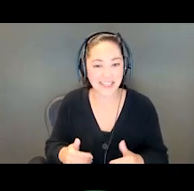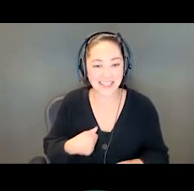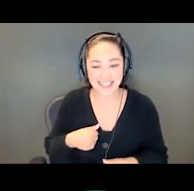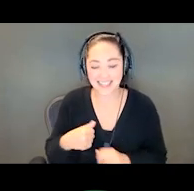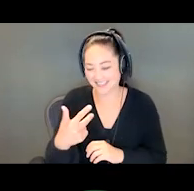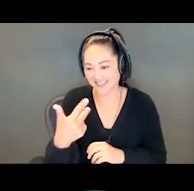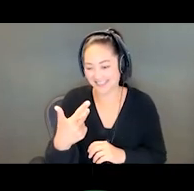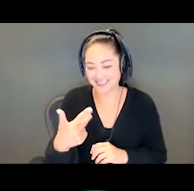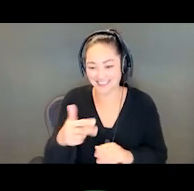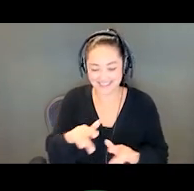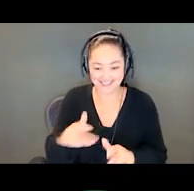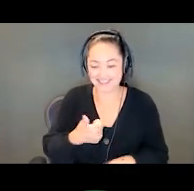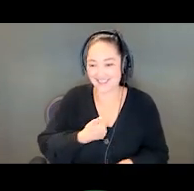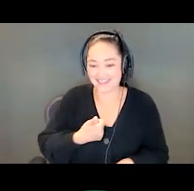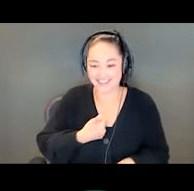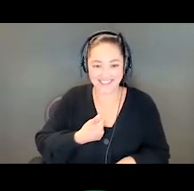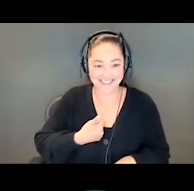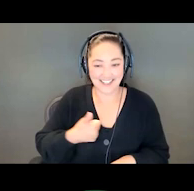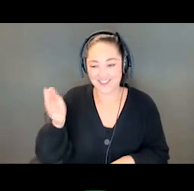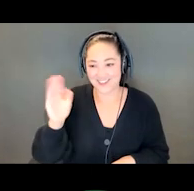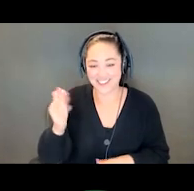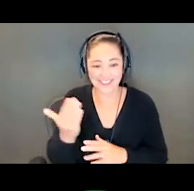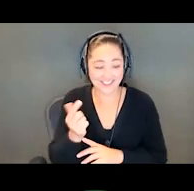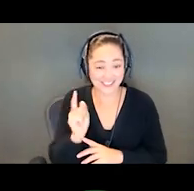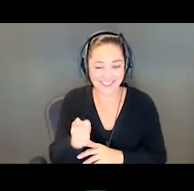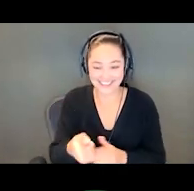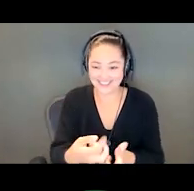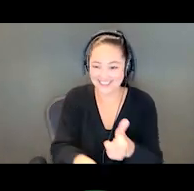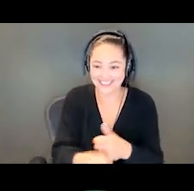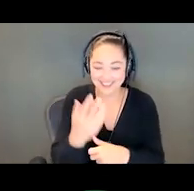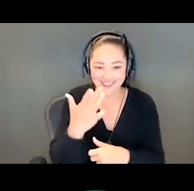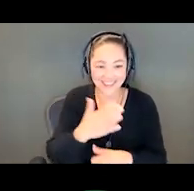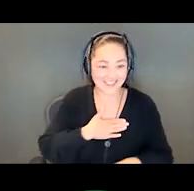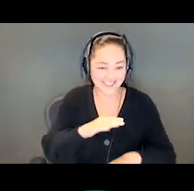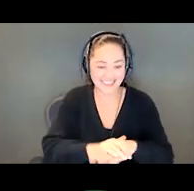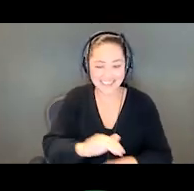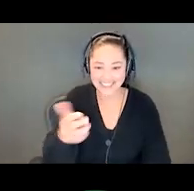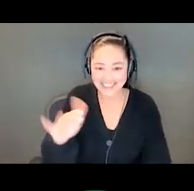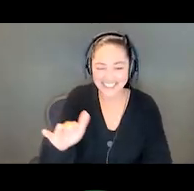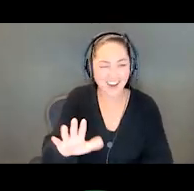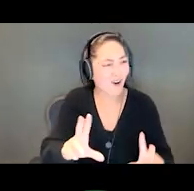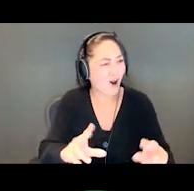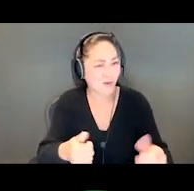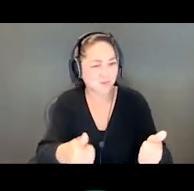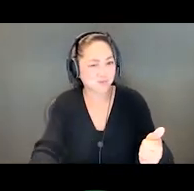as a my English was a bit rusty. No, it was great. You're, you're doing great. My French is very rusty.